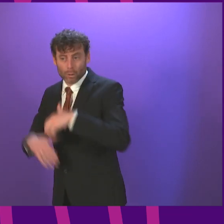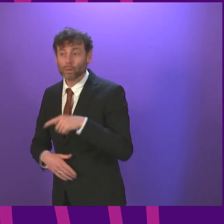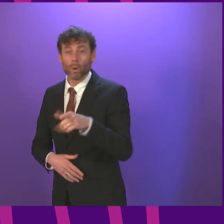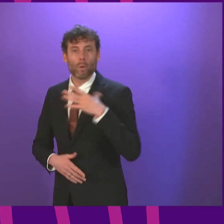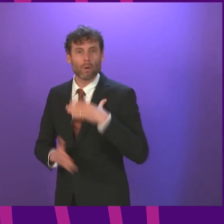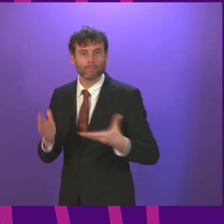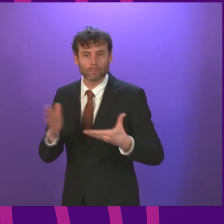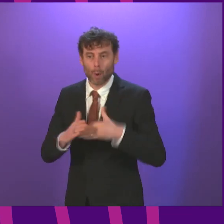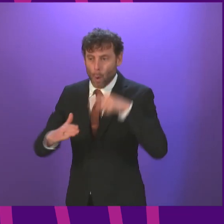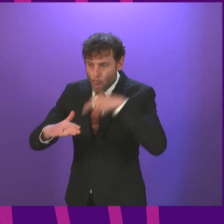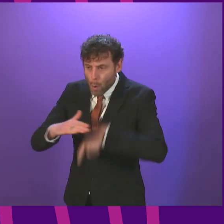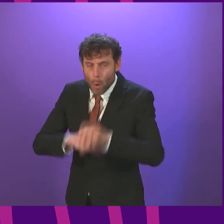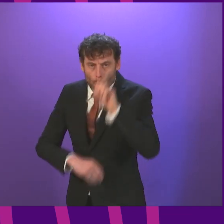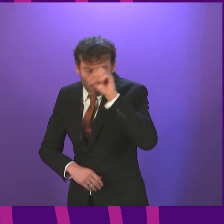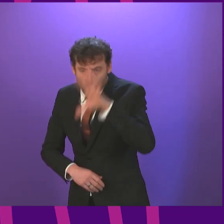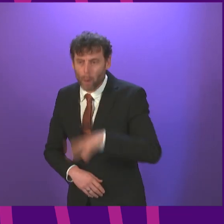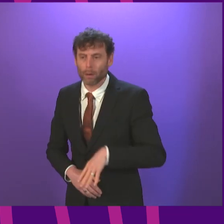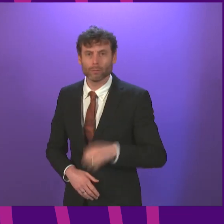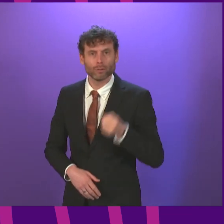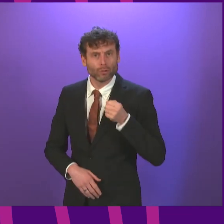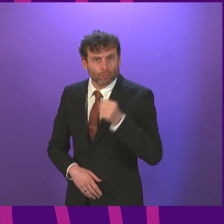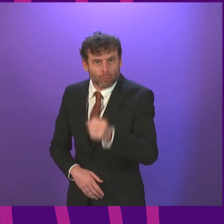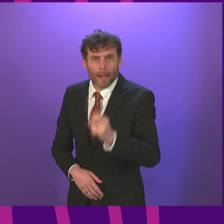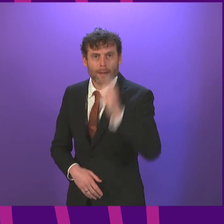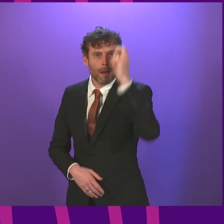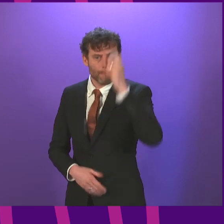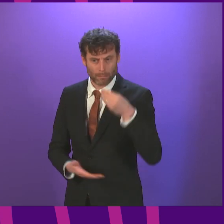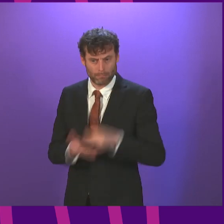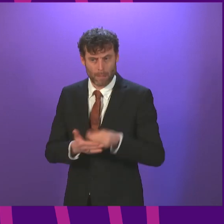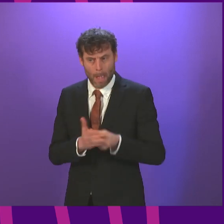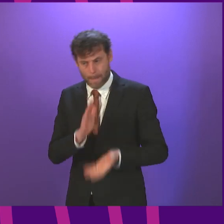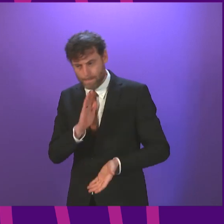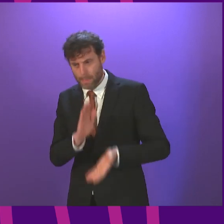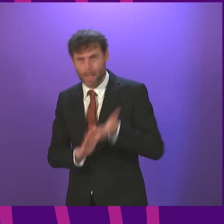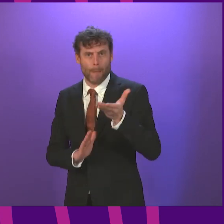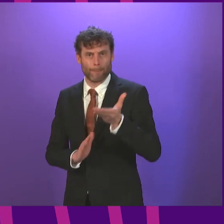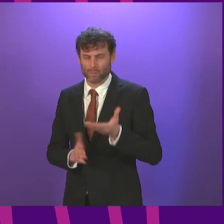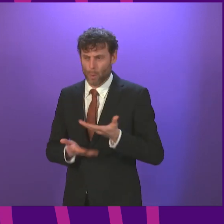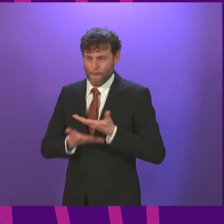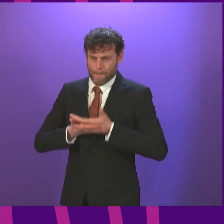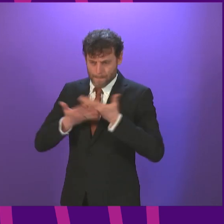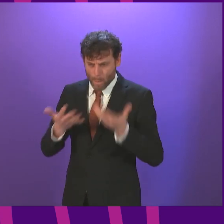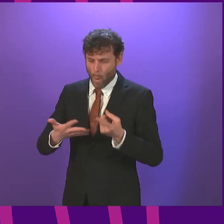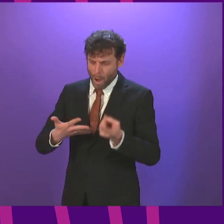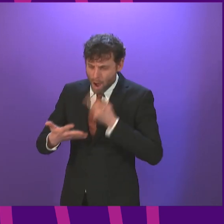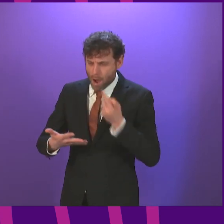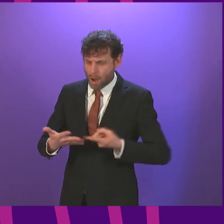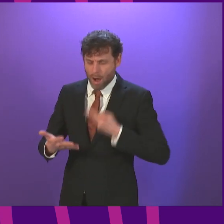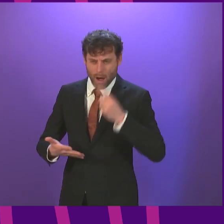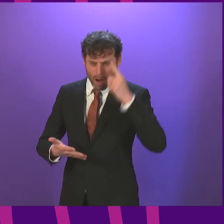in train and bus fares and a barrage of anti-climate policies as we approach COP26—the 26th United Nations climate change conference of the parties—in Glasgow.